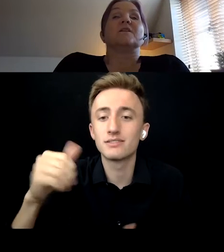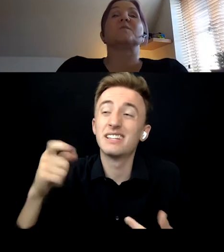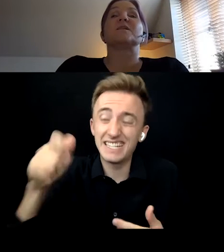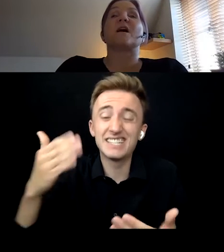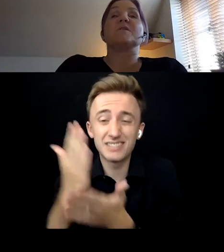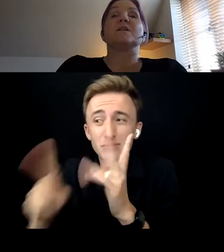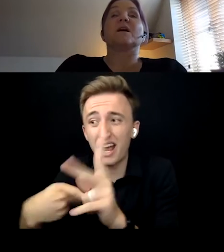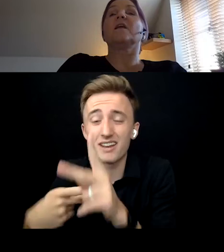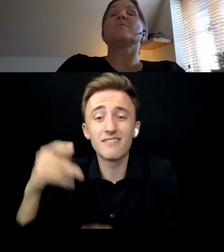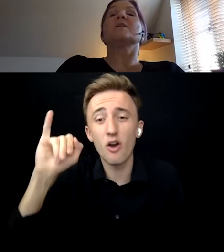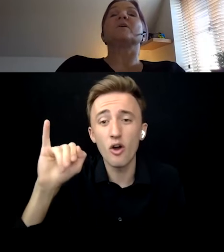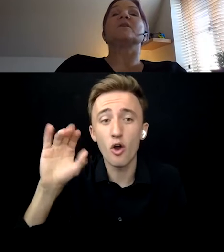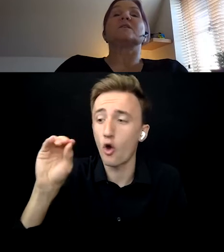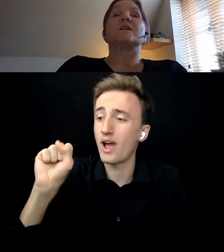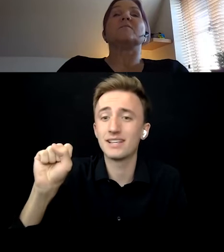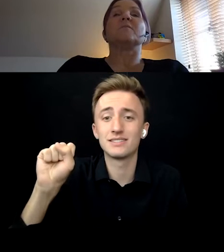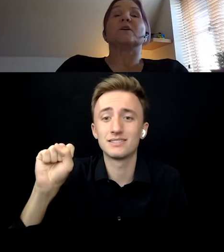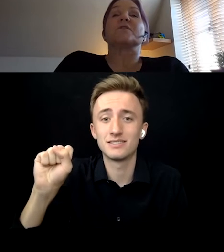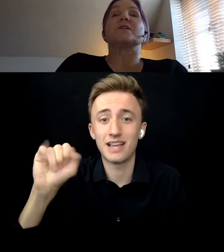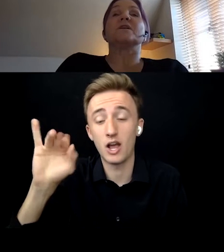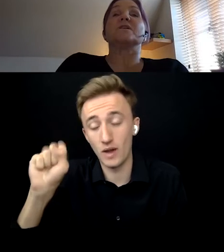just because I have and I think that I would like my experience to sound a bit more interesting and